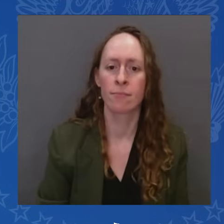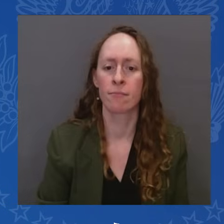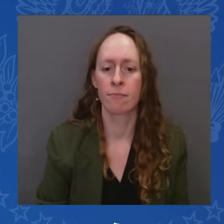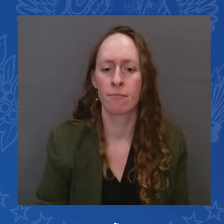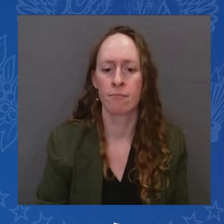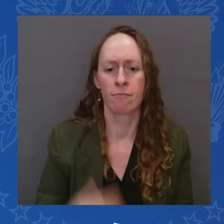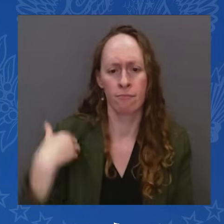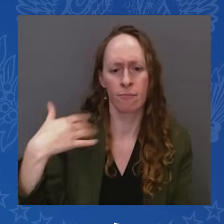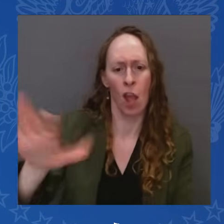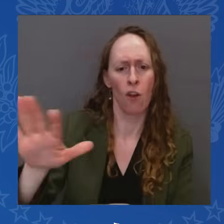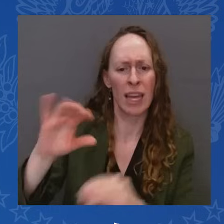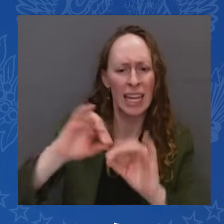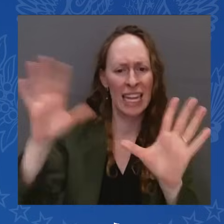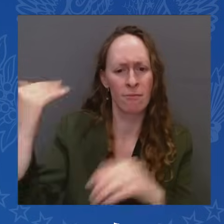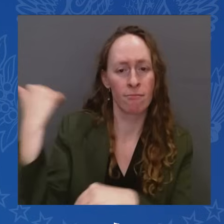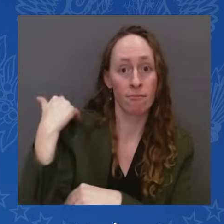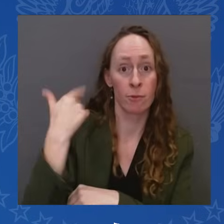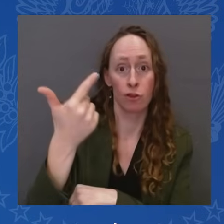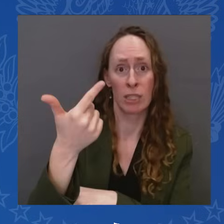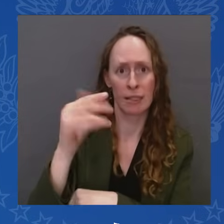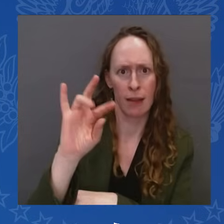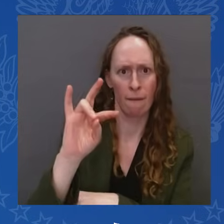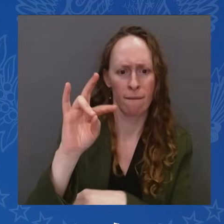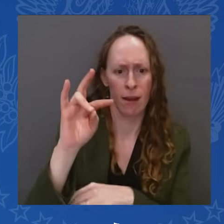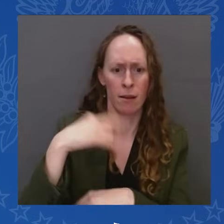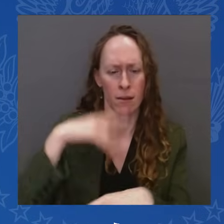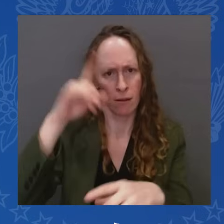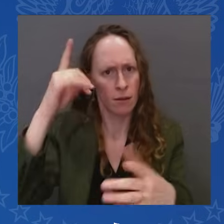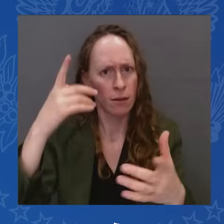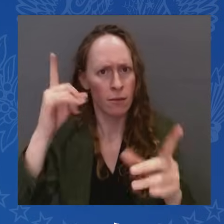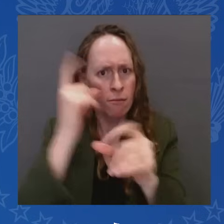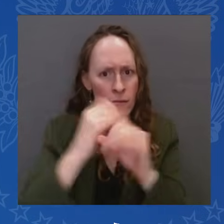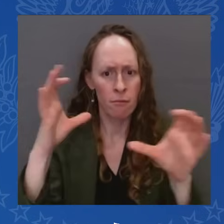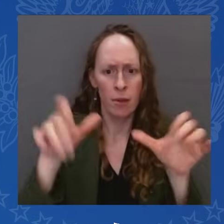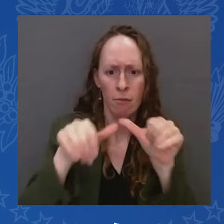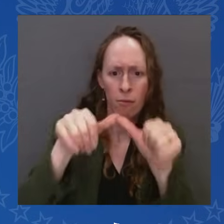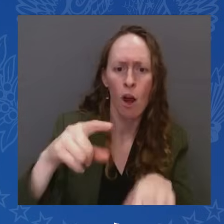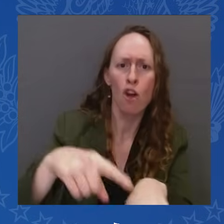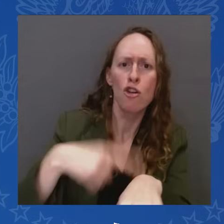to supporting Ukraine's defense needs. We also hosted the Defense Industry Conference